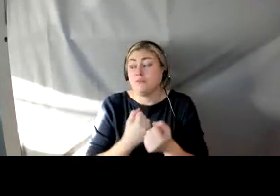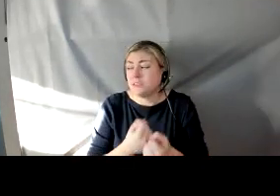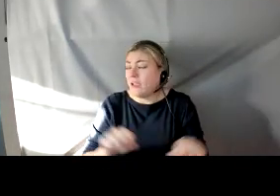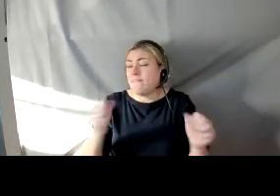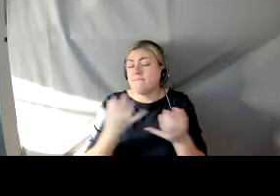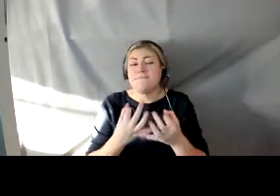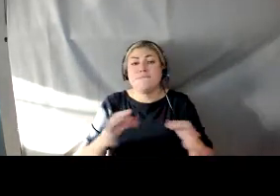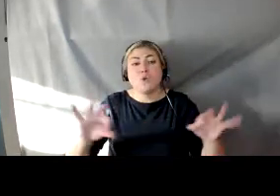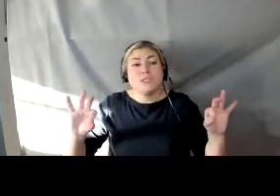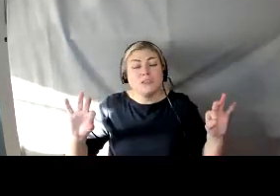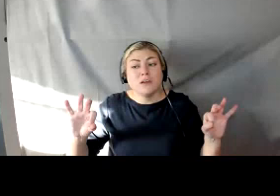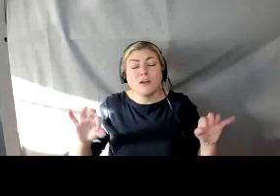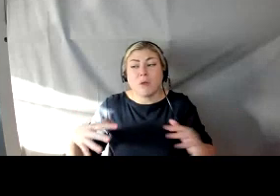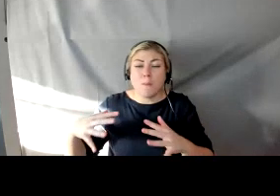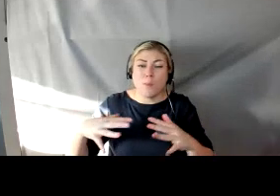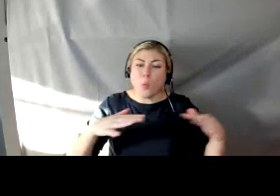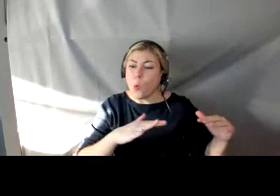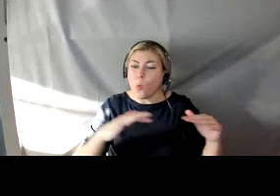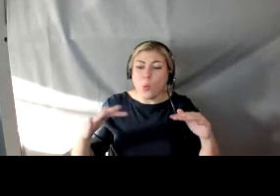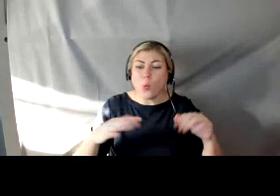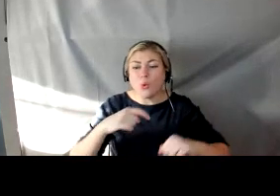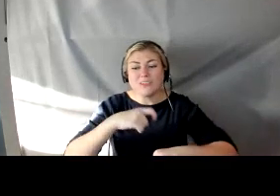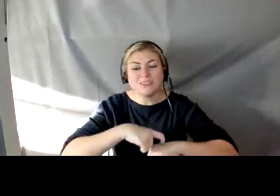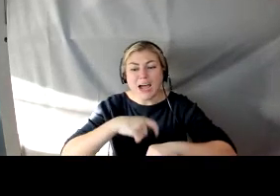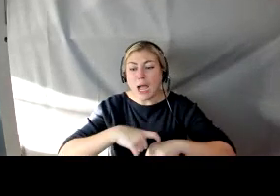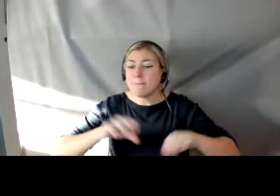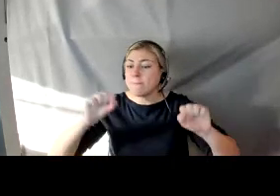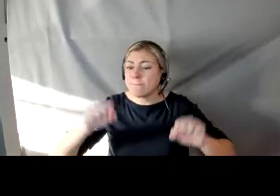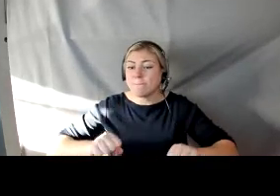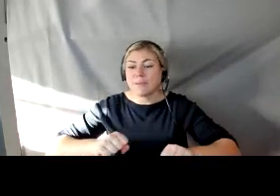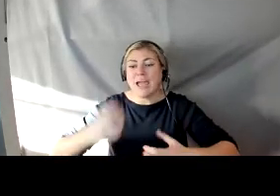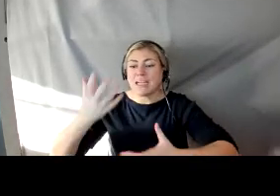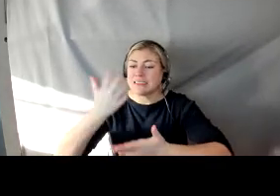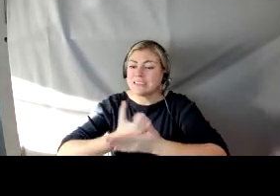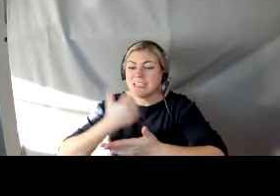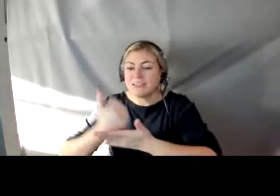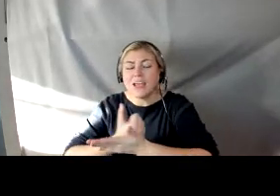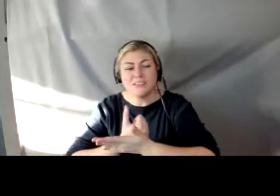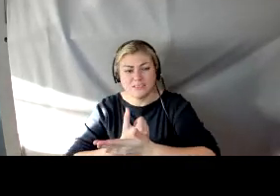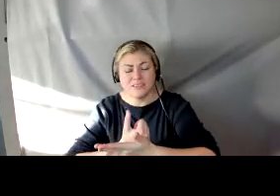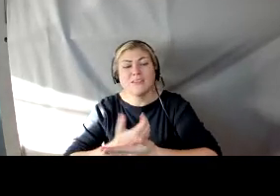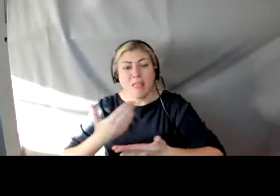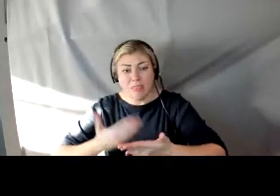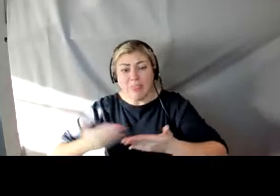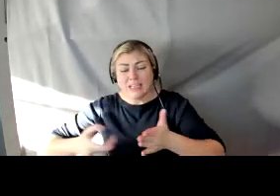from displacement of Native Americans who had been there, been in this land historically.